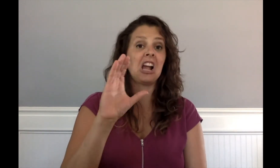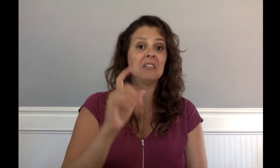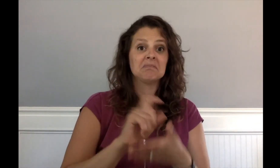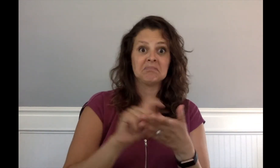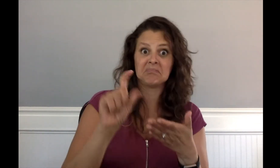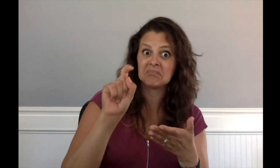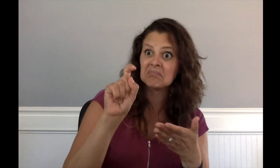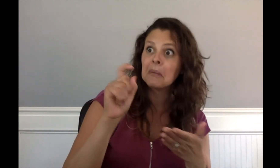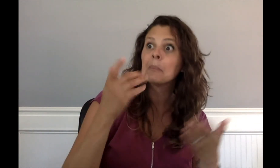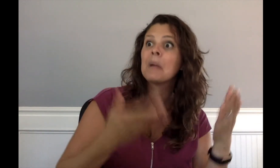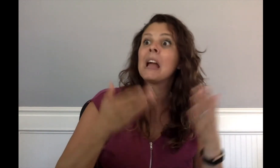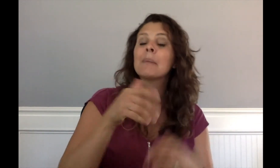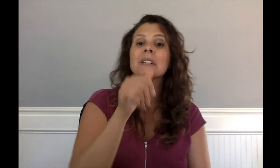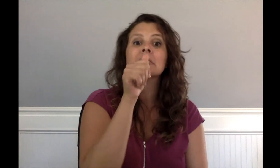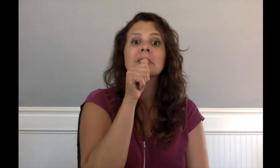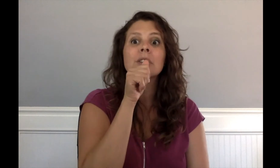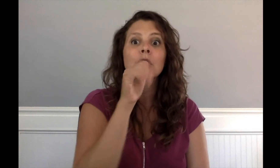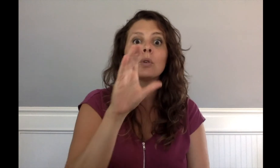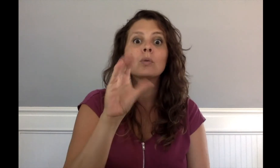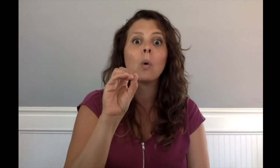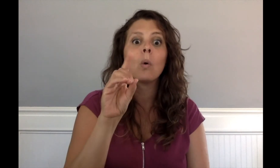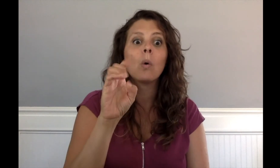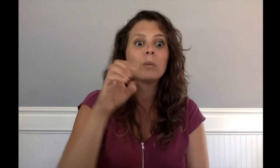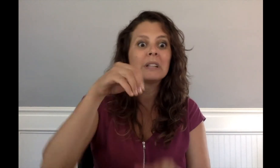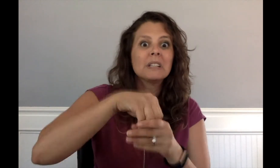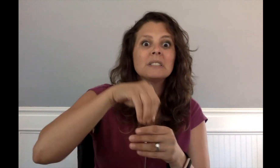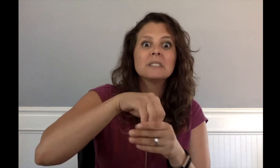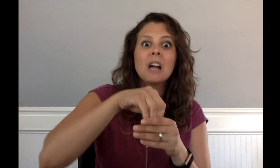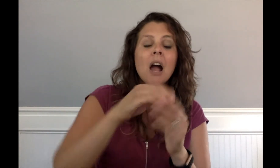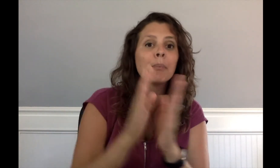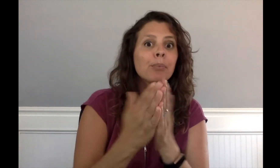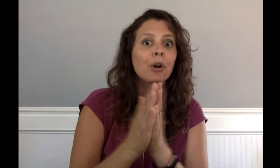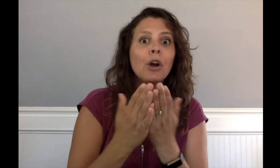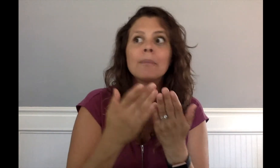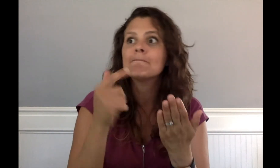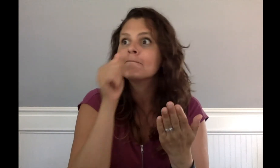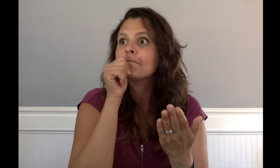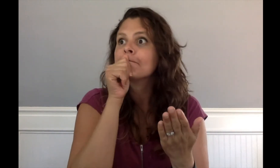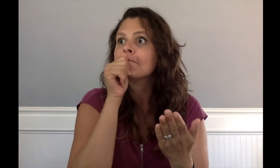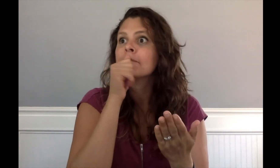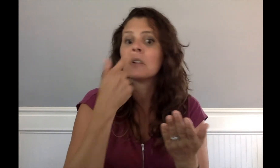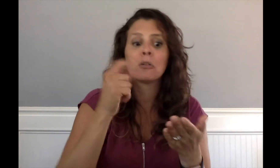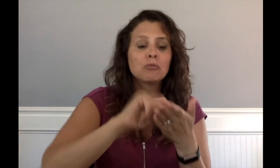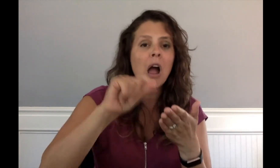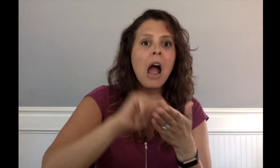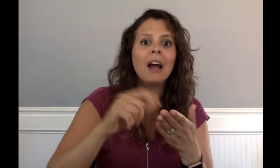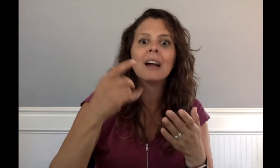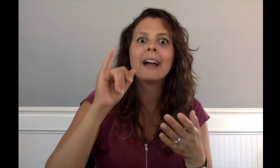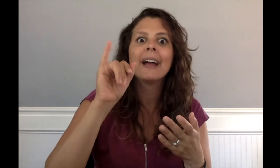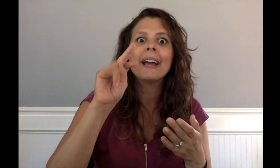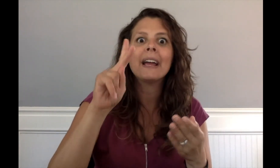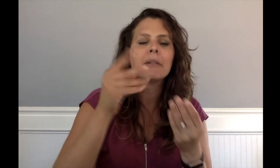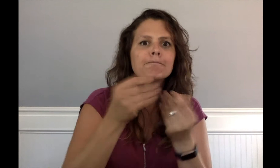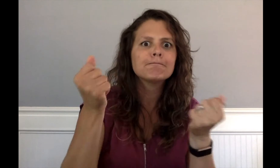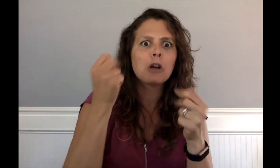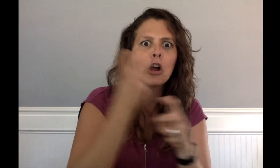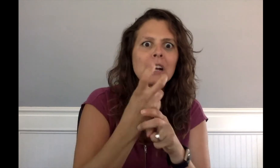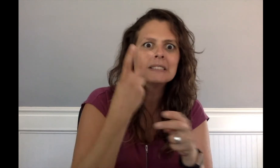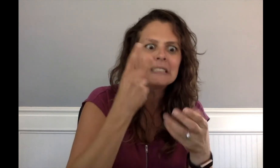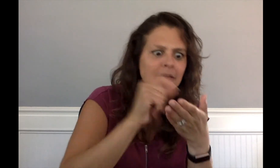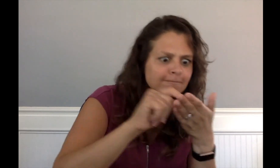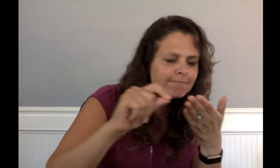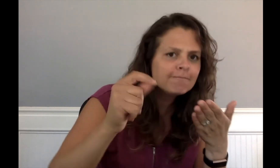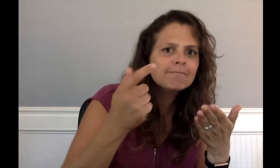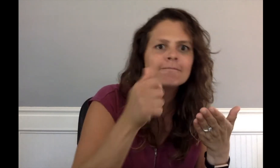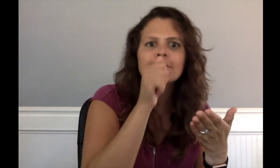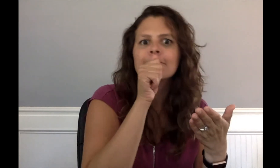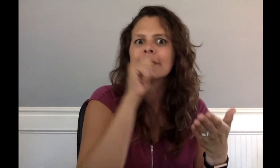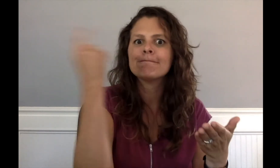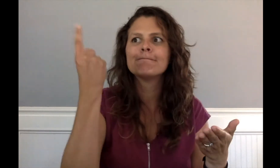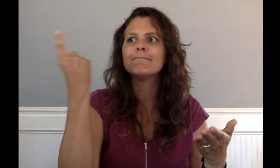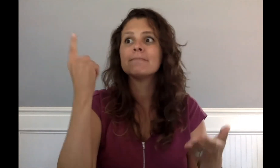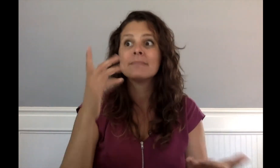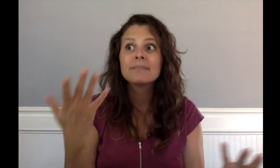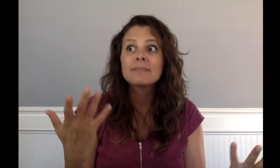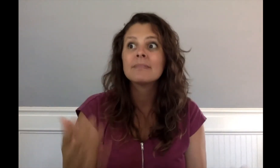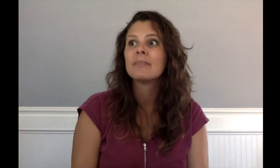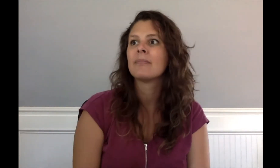"A secret code written in invisible ink?" Charlie wondered.